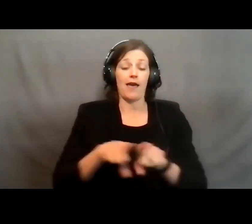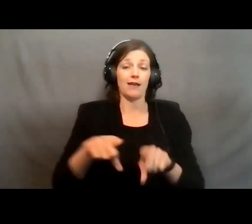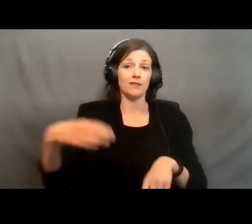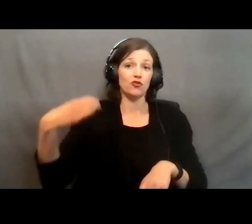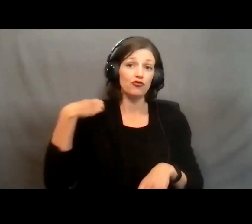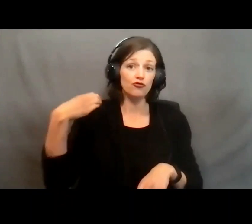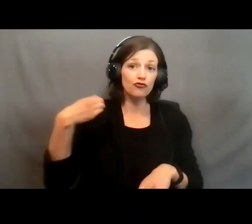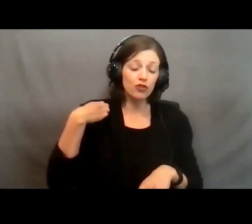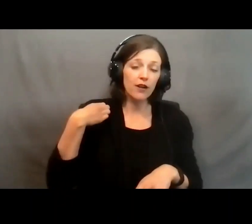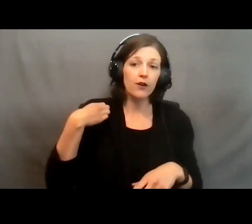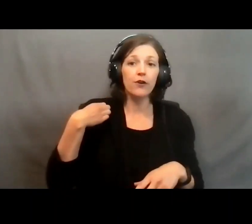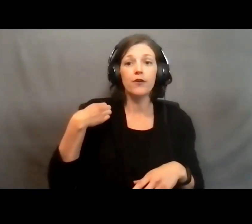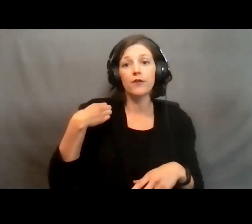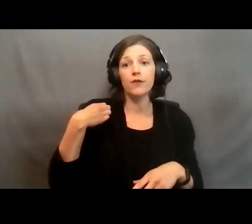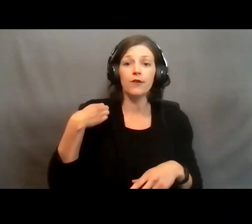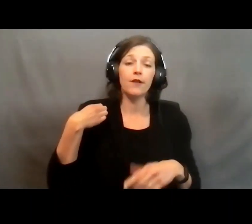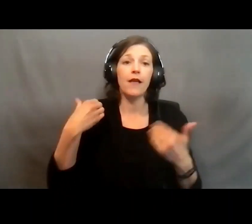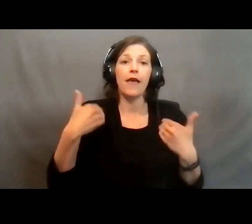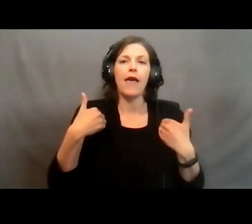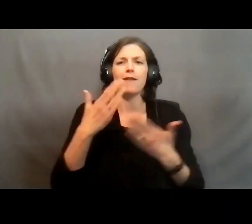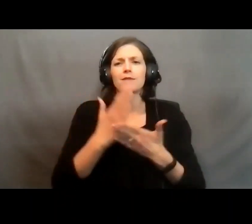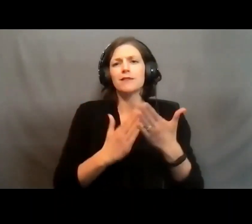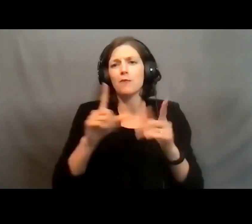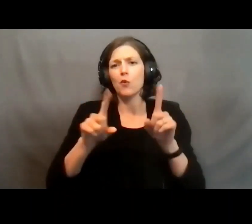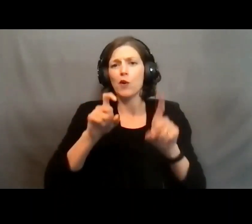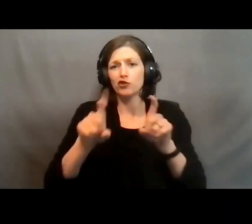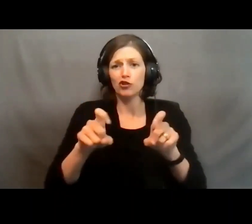13:40:03 , have some questions I am prepared to throw in